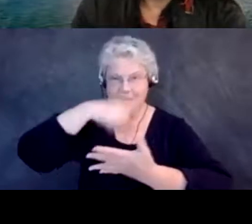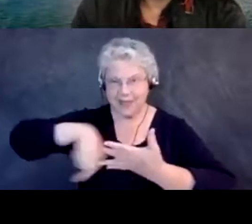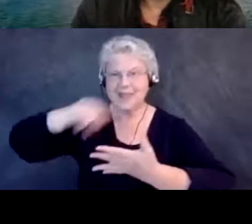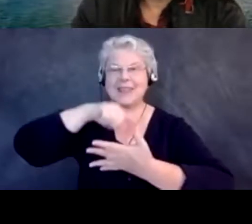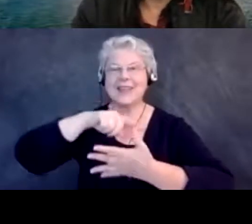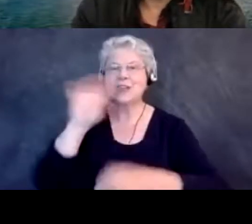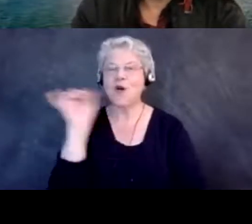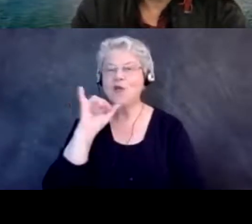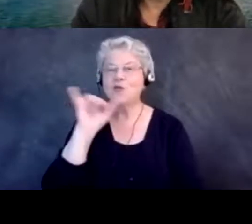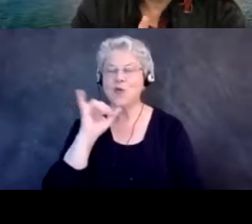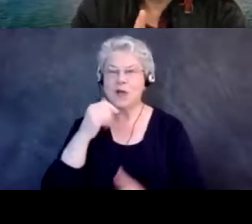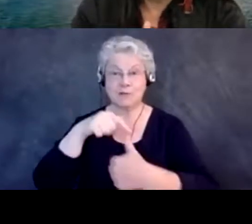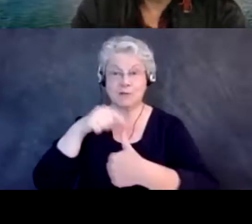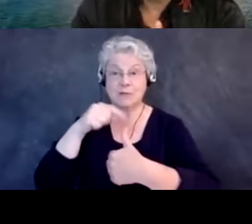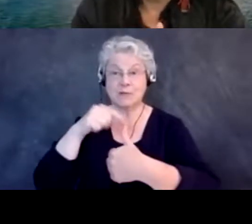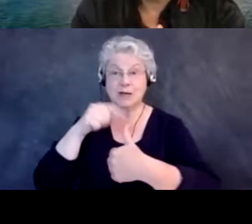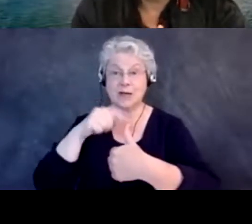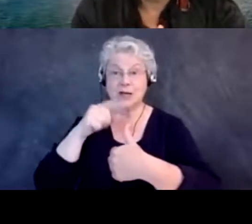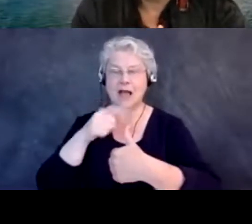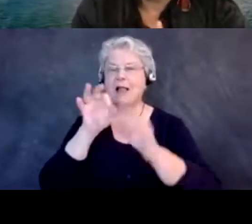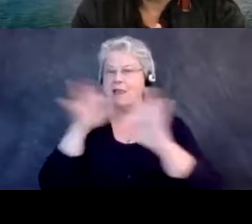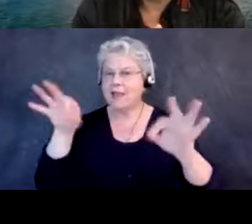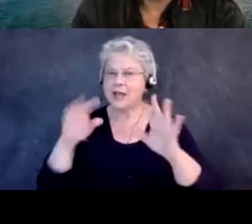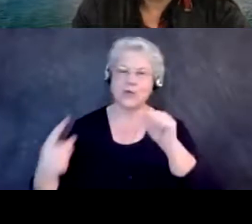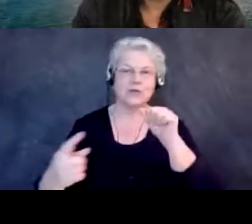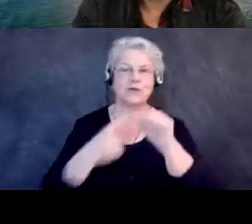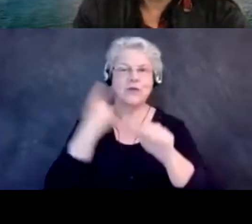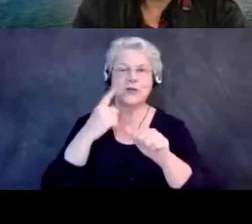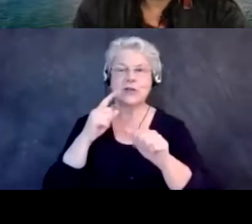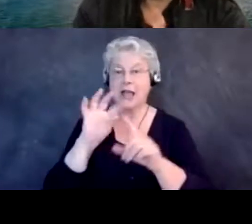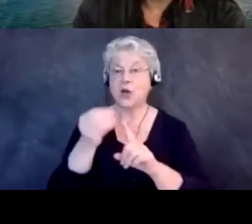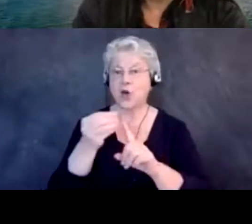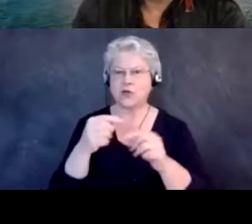said number one - language needs to come first, our language and culture, because if we don't have